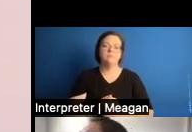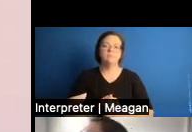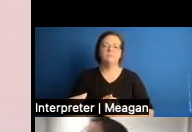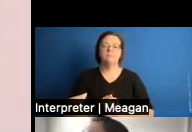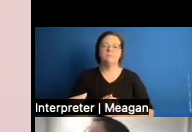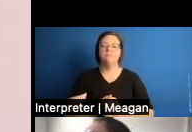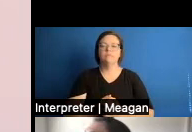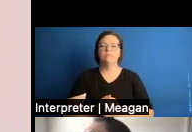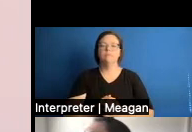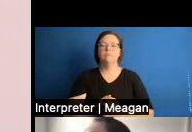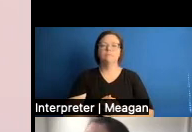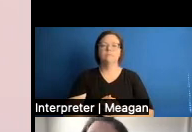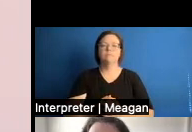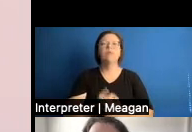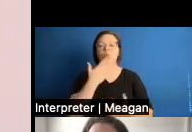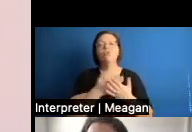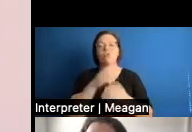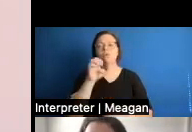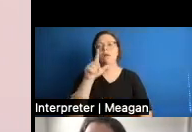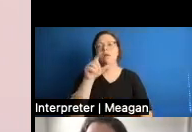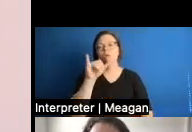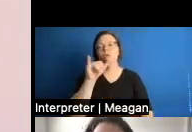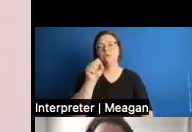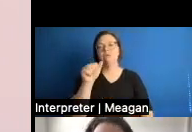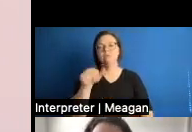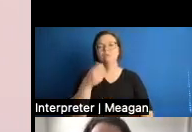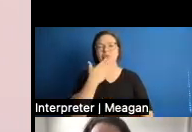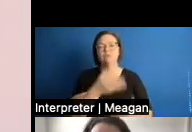Oh good, you guys know Eloisa, sweet. Yeah, Jamal is such a great poet. His